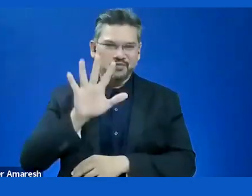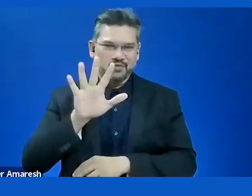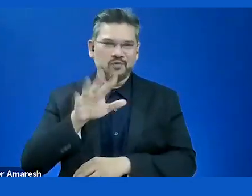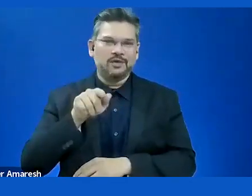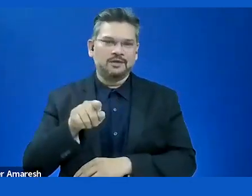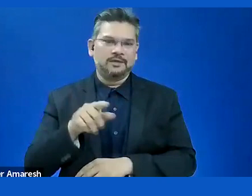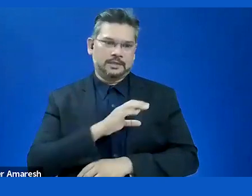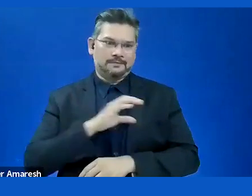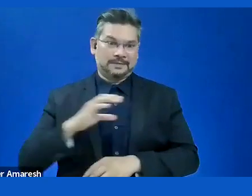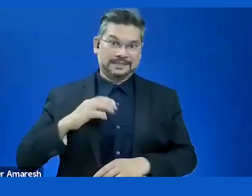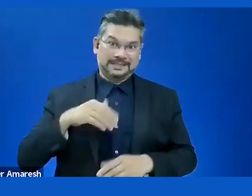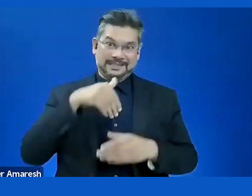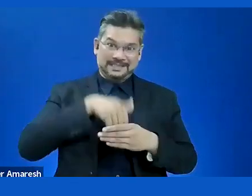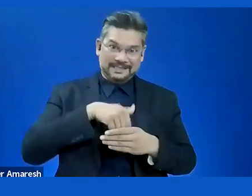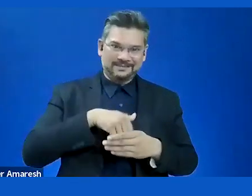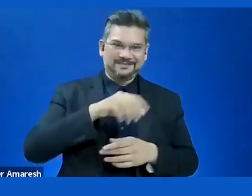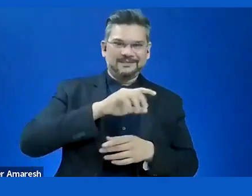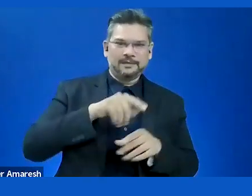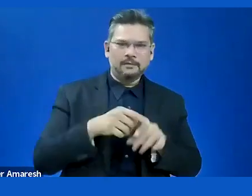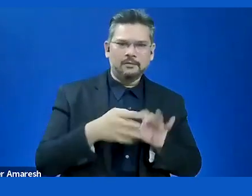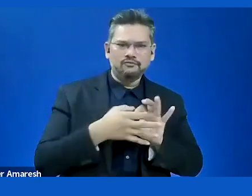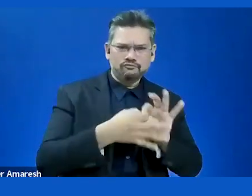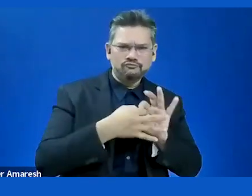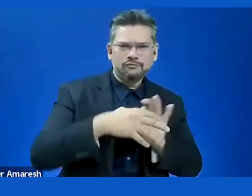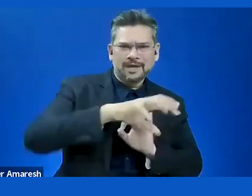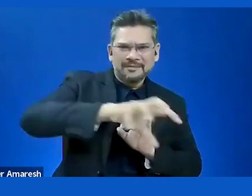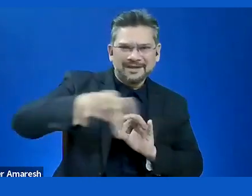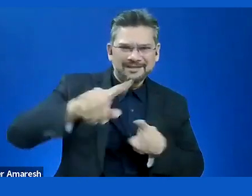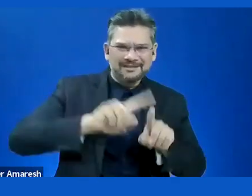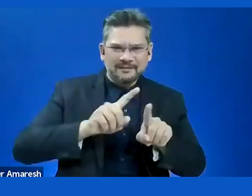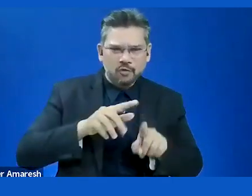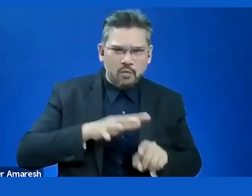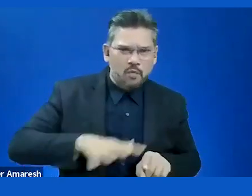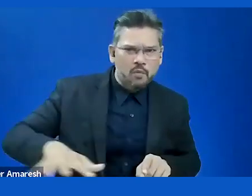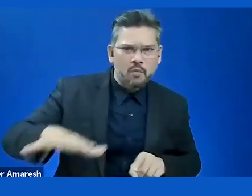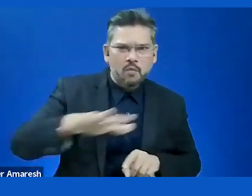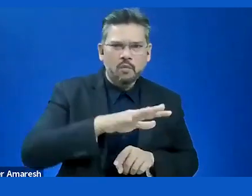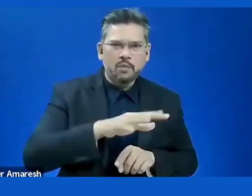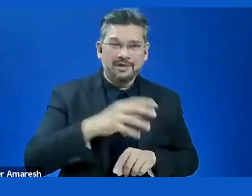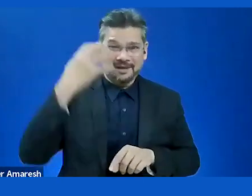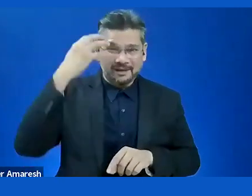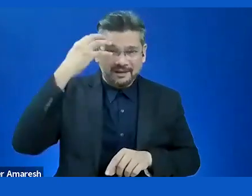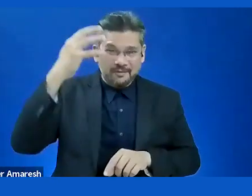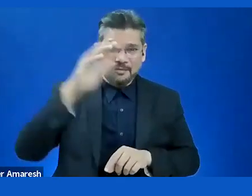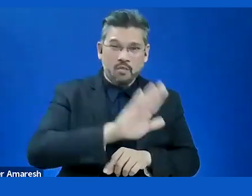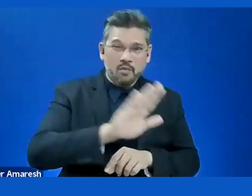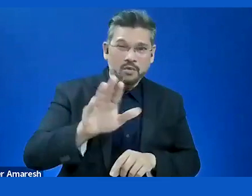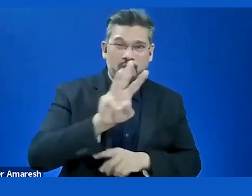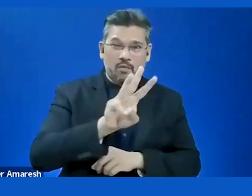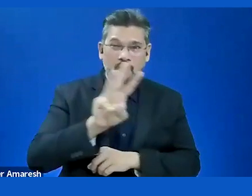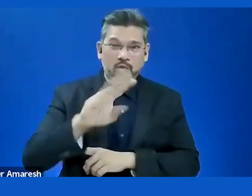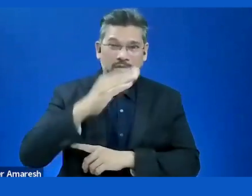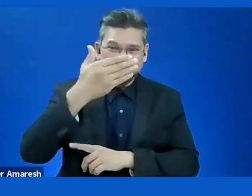Member States work hard to ensure public Sector online content is available in all EU languages,